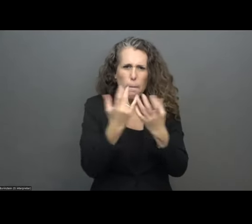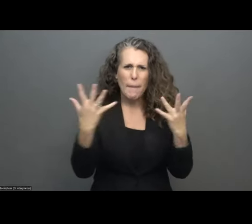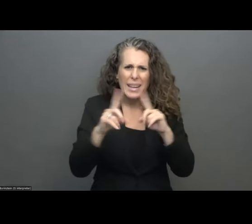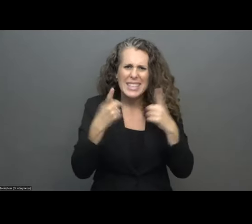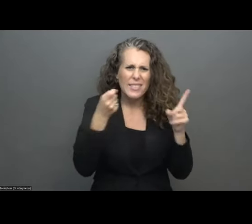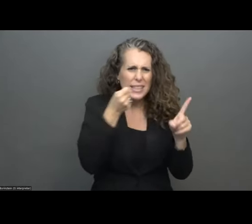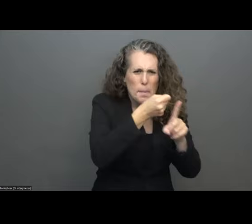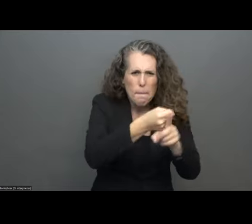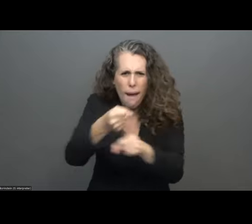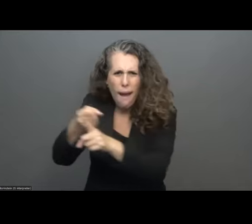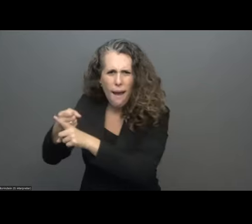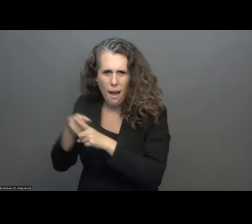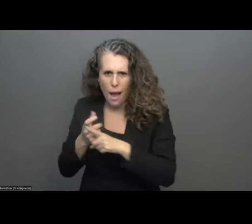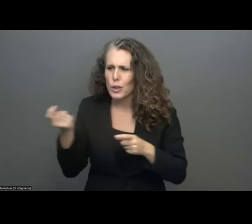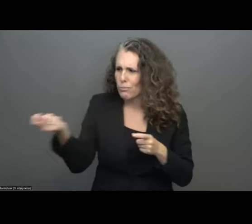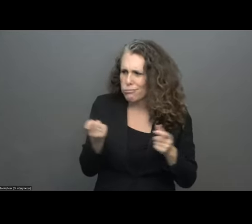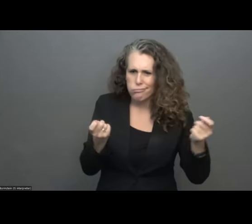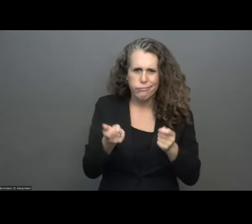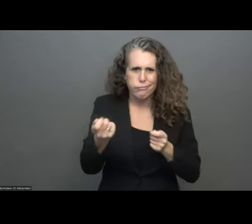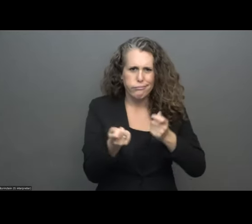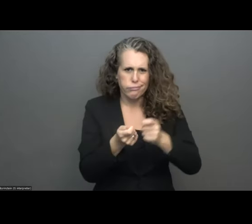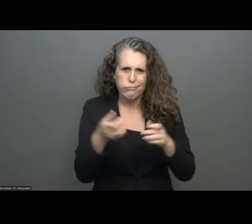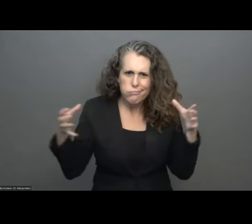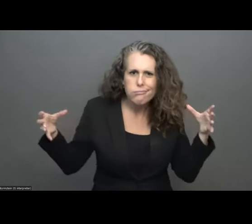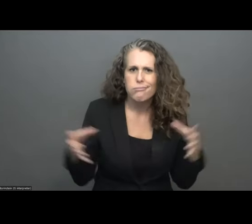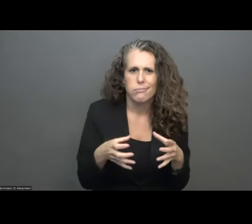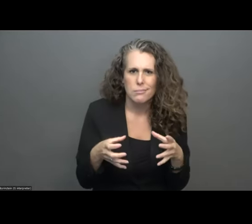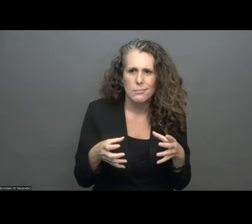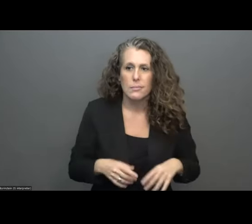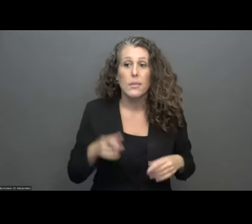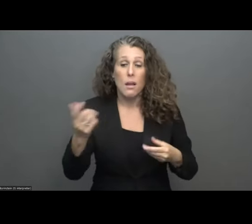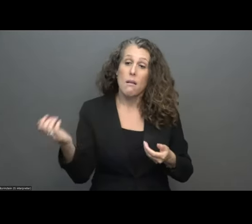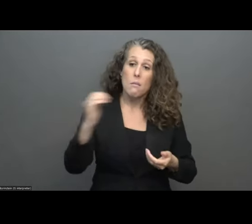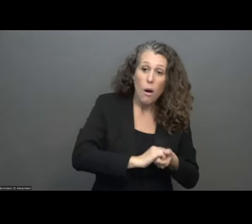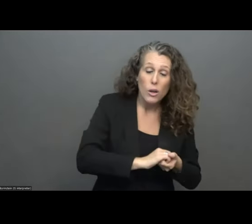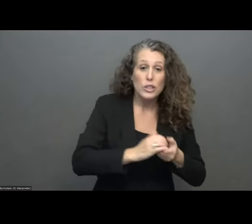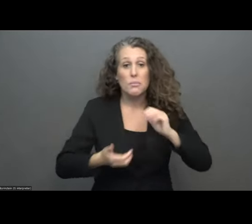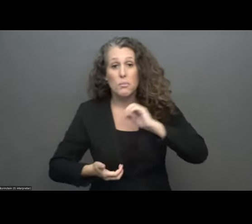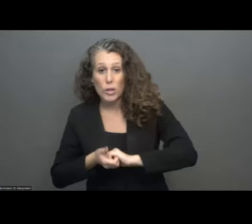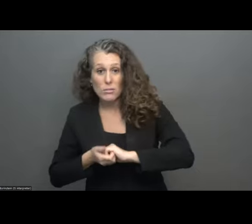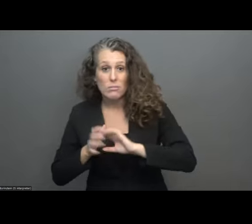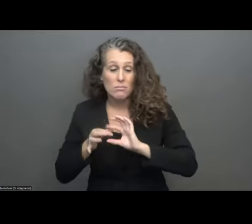me out on a different path depot not kisses associate from the WP additional recently